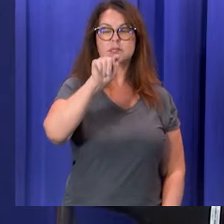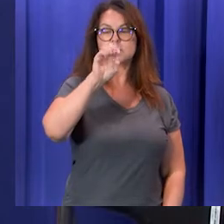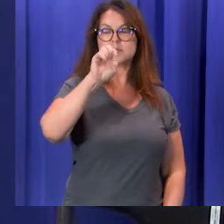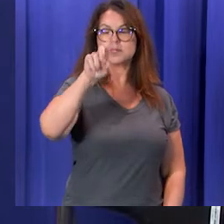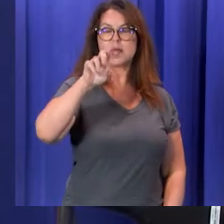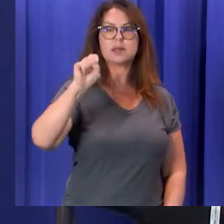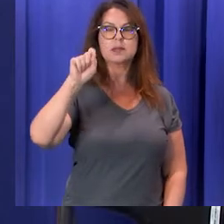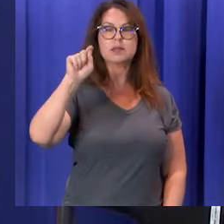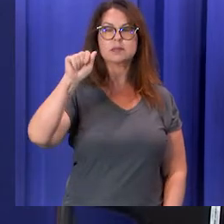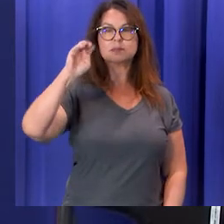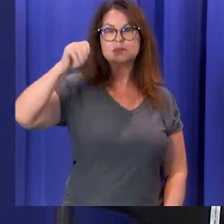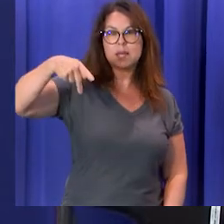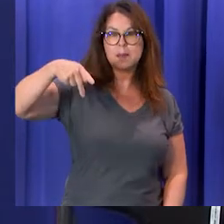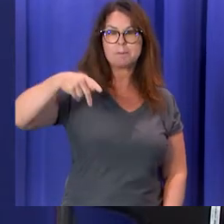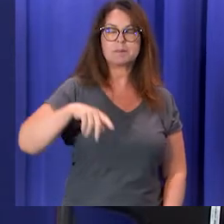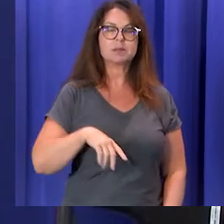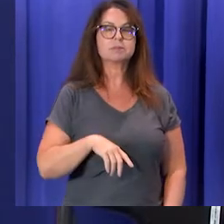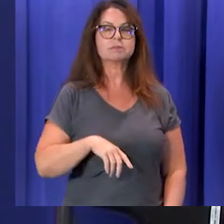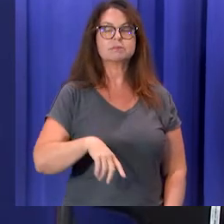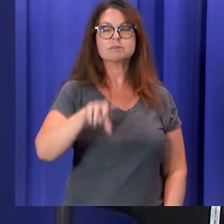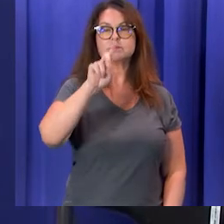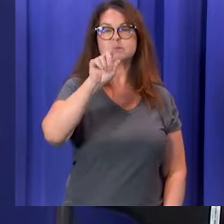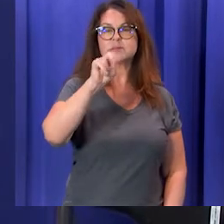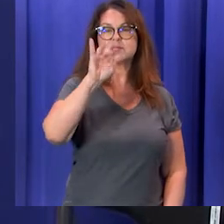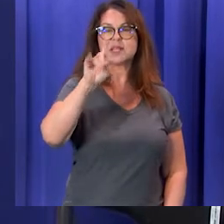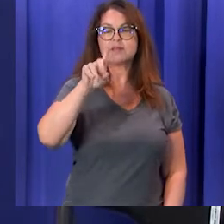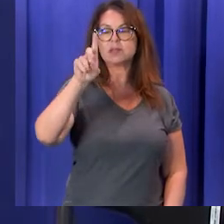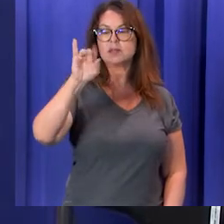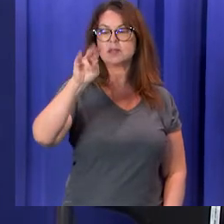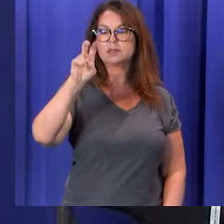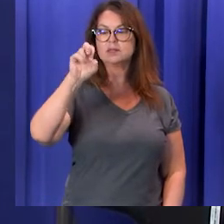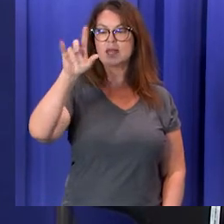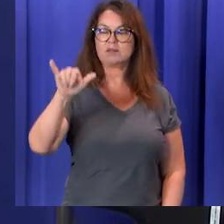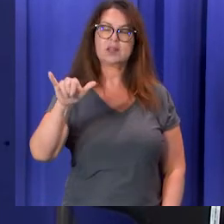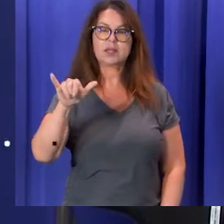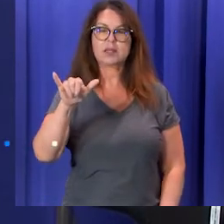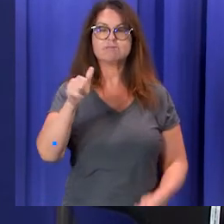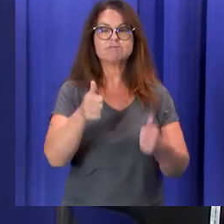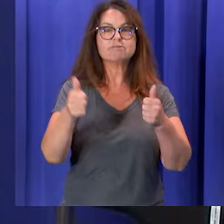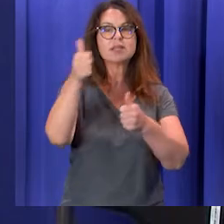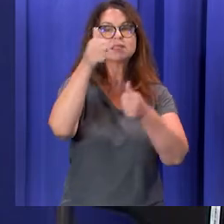Ted Stamp, Lyon County; David Dively, Executive Director.